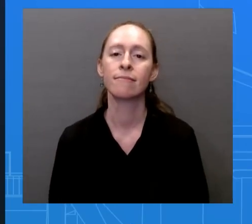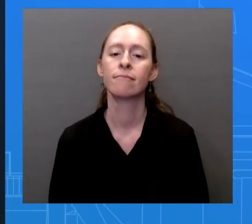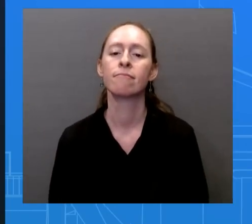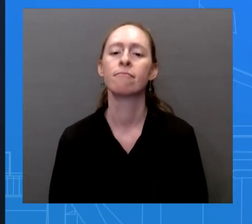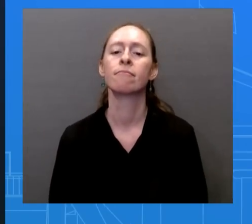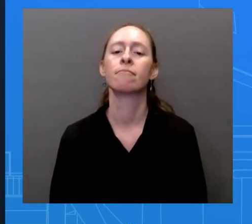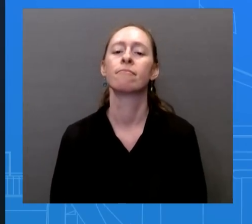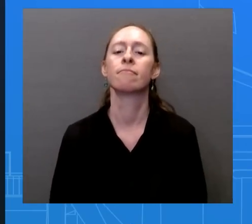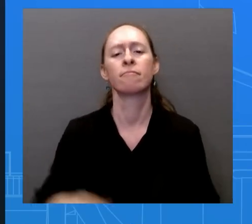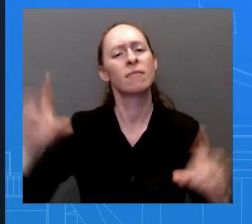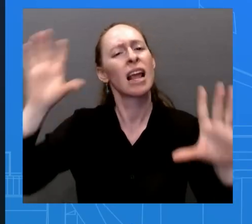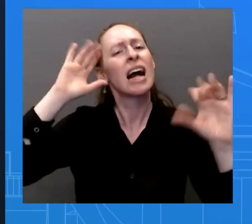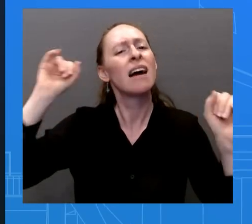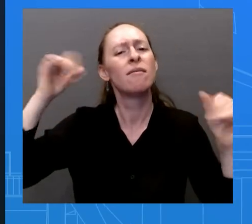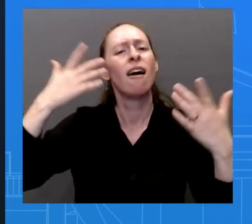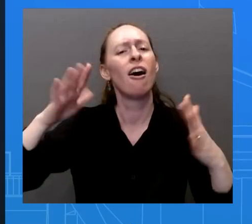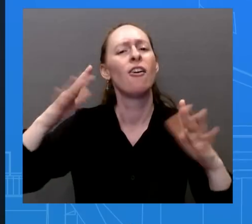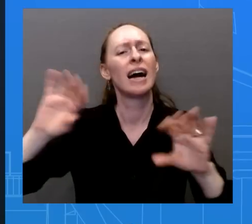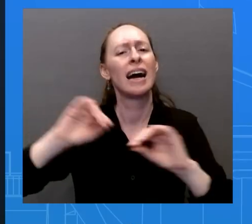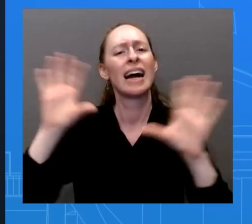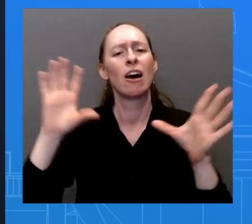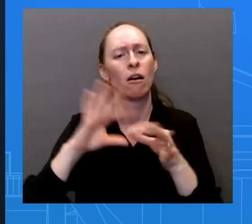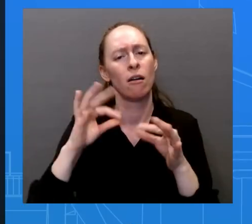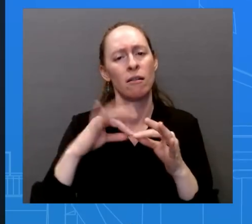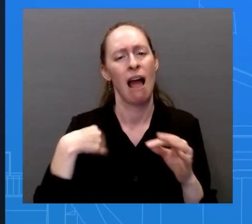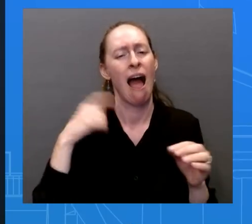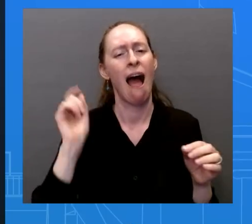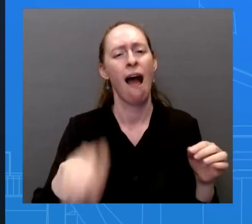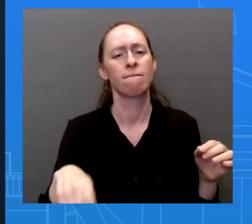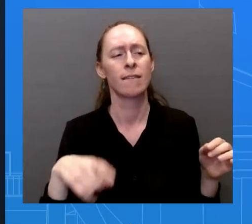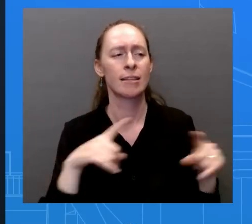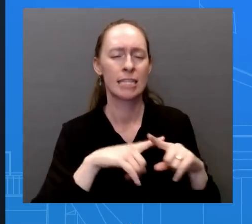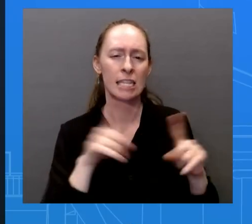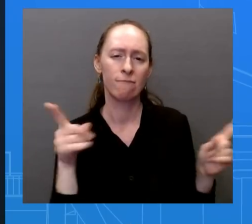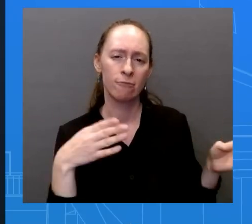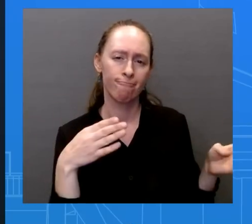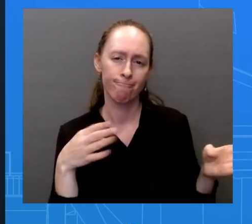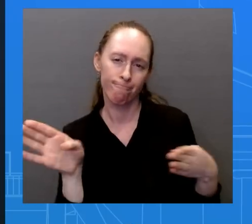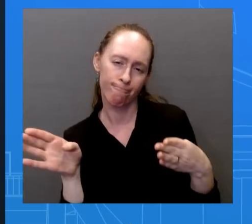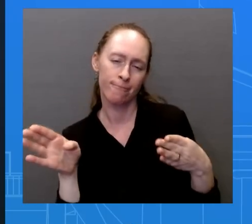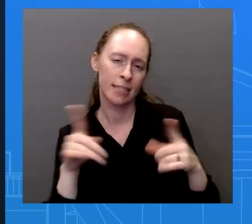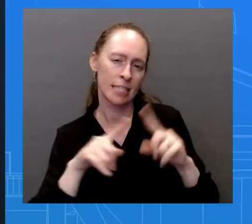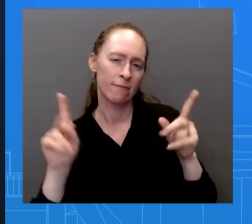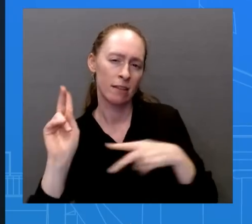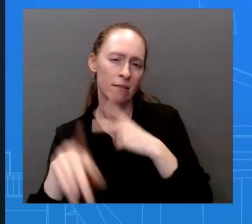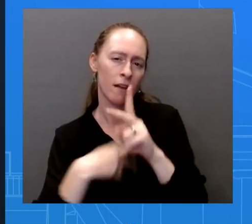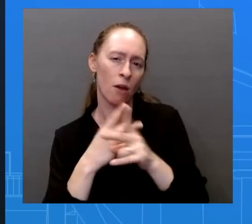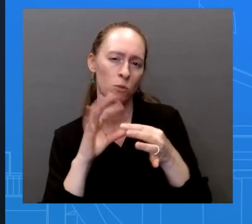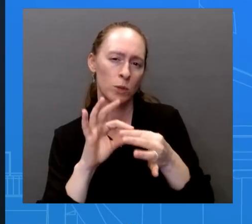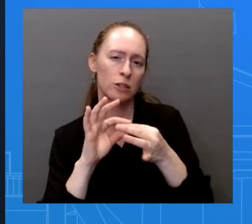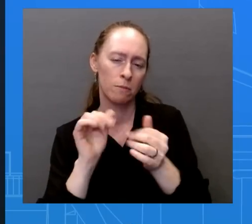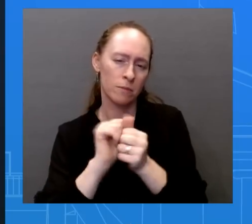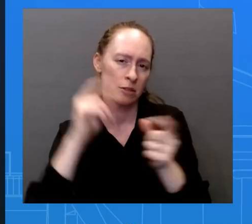We are going to look at, assess our policies, get a sense of how we're -- what we're --